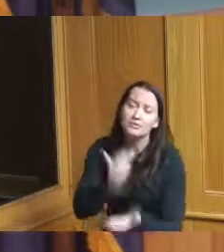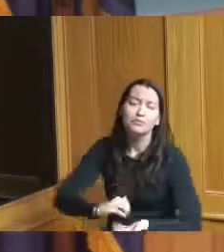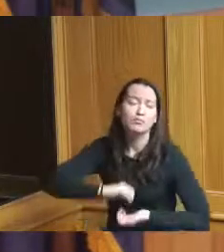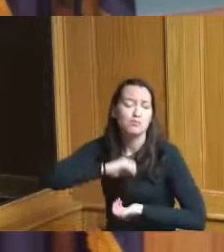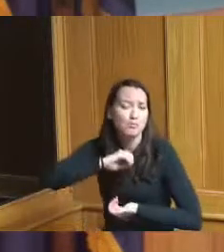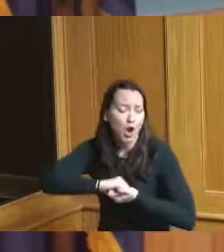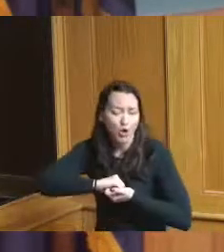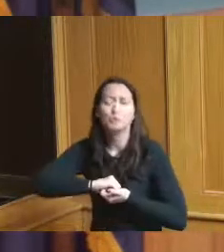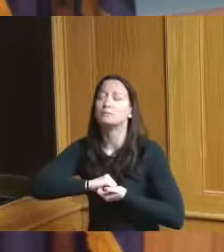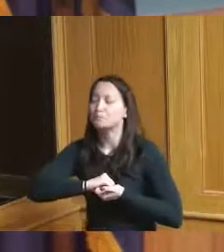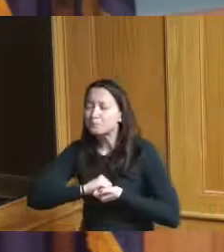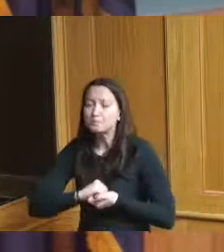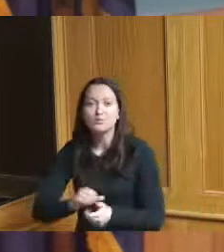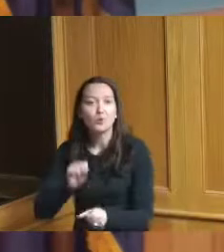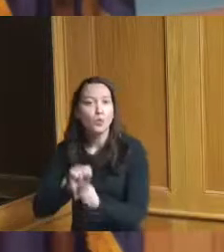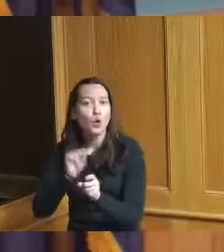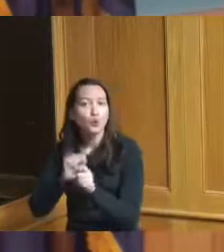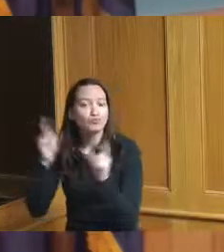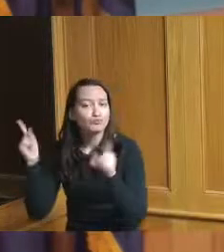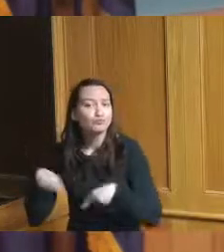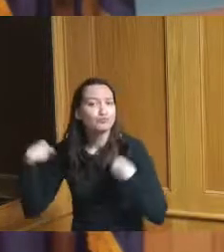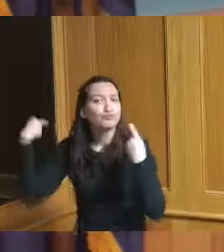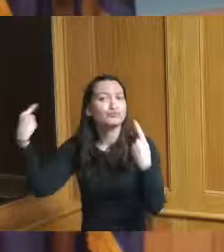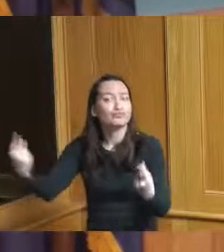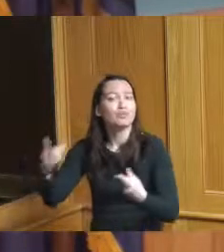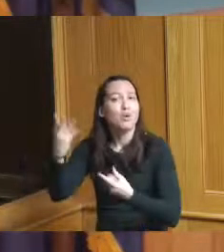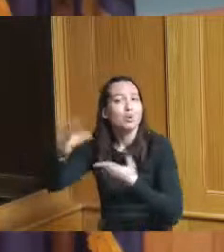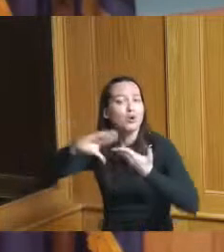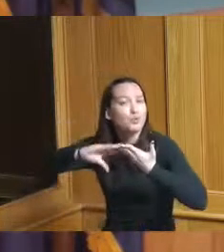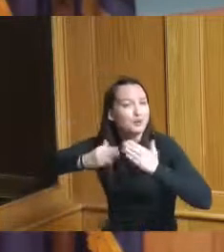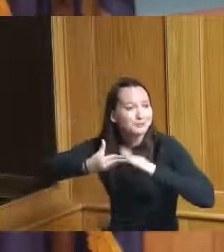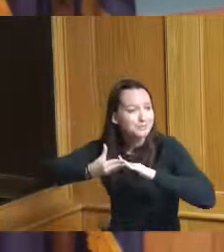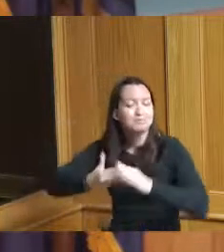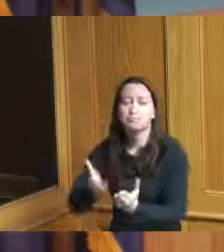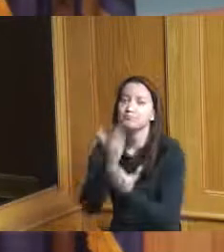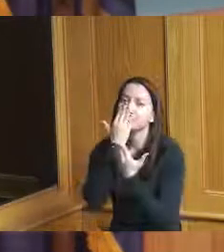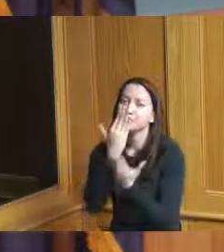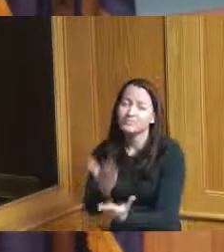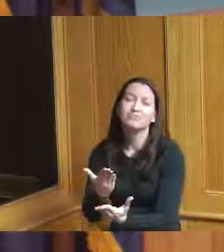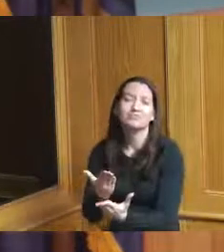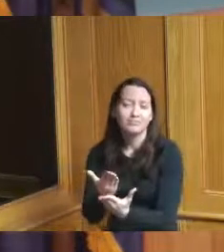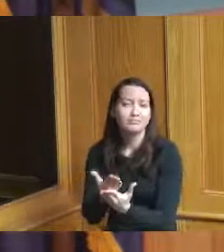and the work that you're doing out in the community and thank you for also supporting the